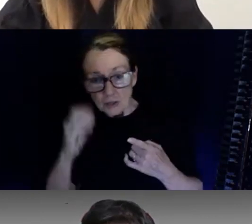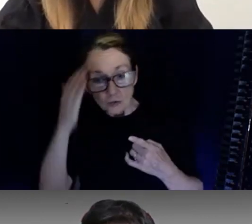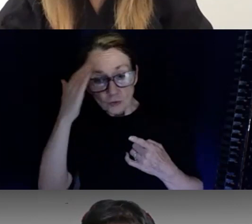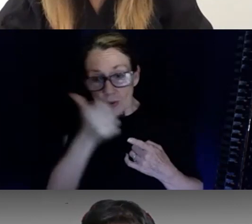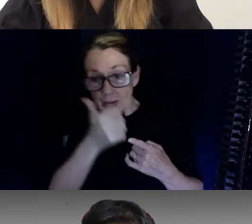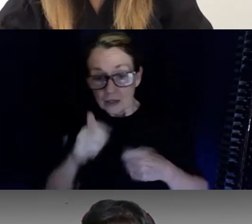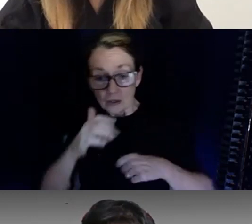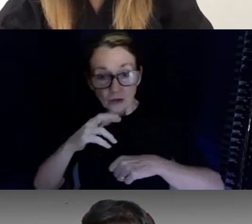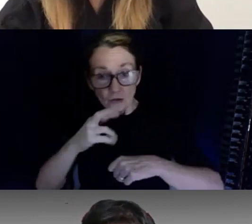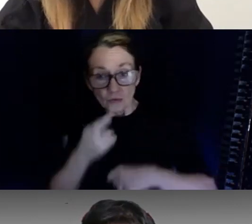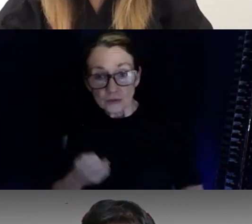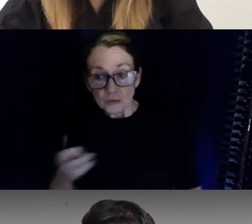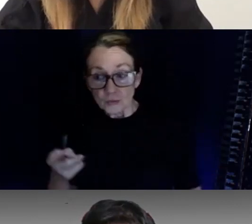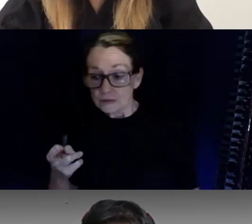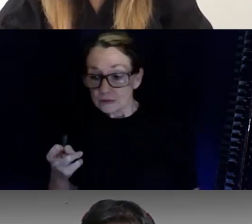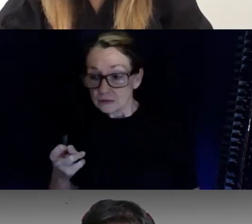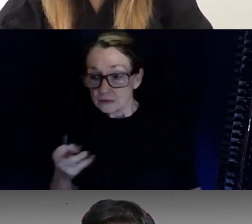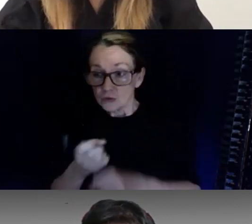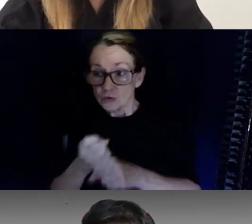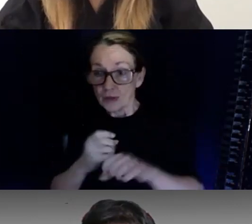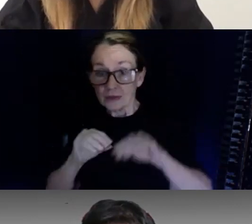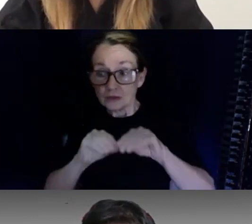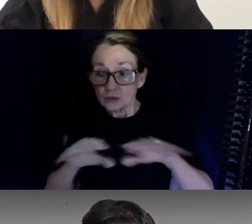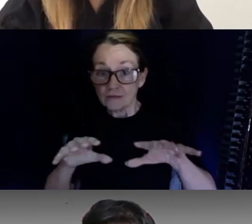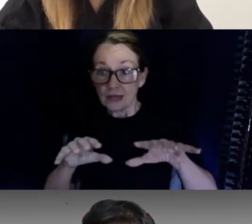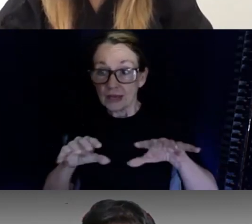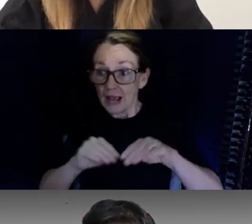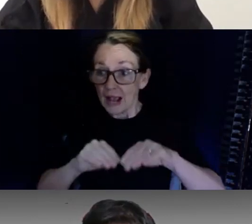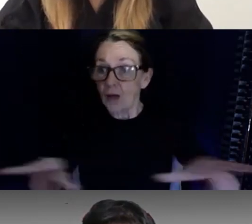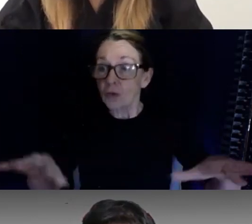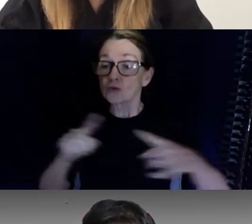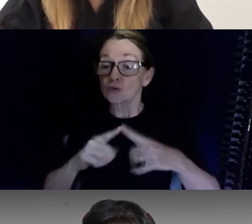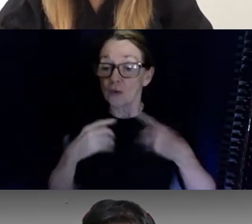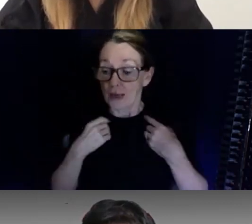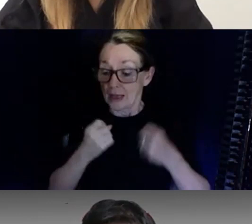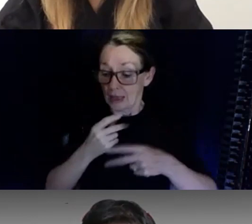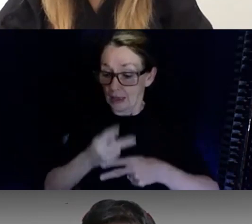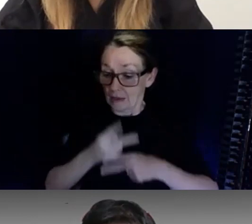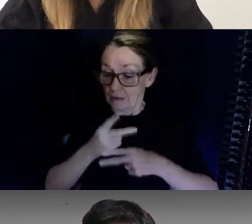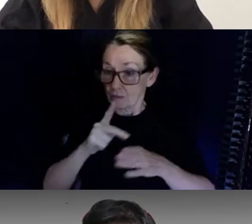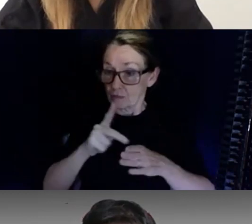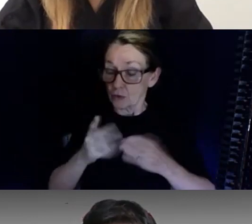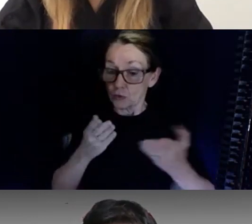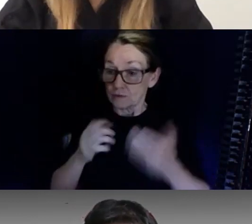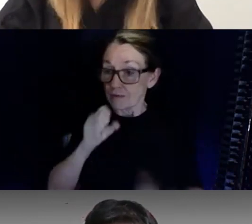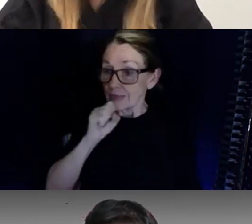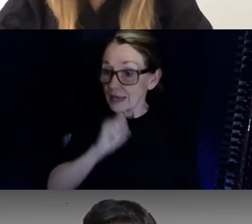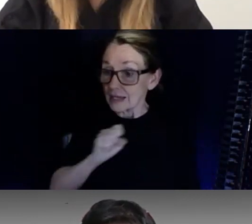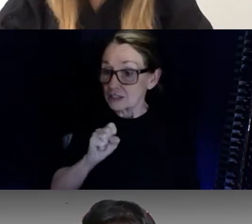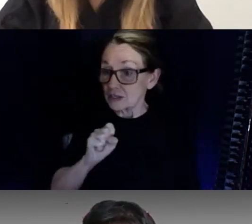I'M ALSO WONDERING ABOUT MICHELLE WHO IS JOINING US FROM THE OFFICE OF HEALTHY AGING, FORMERLY ELDERLY AFFAIRS.